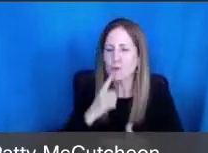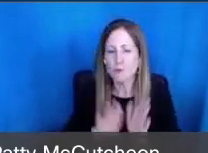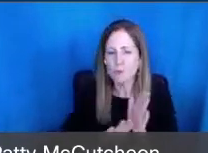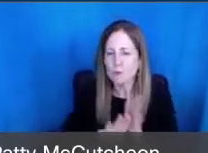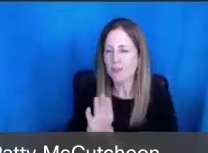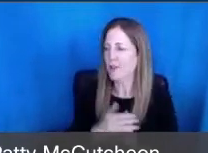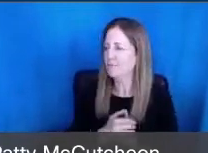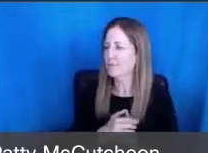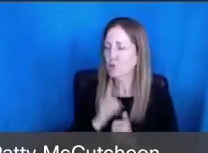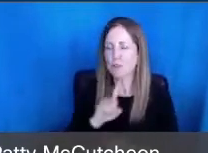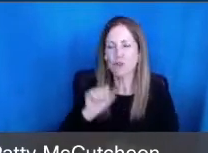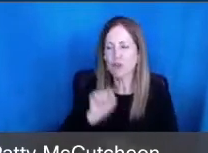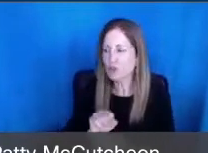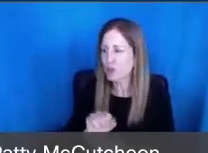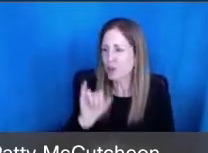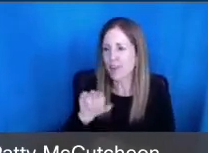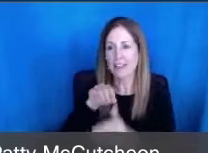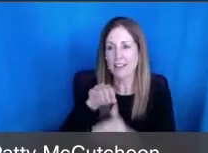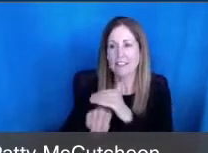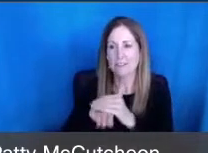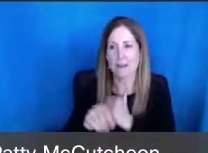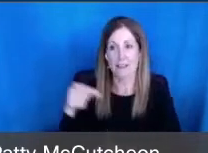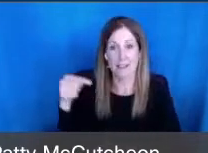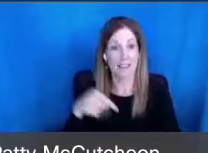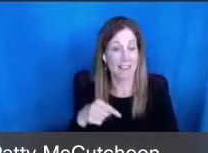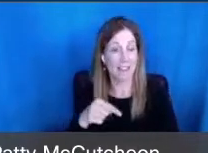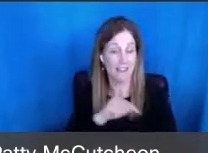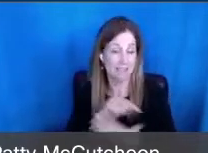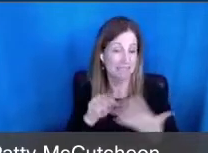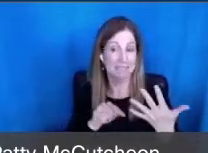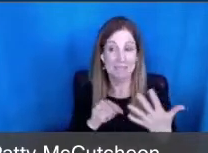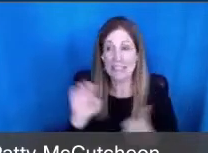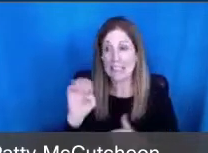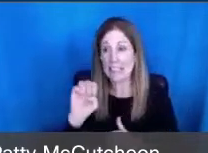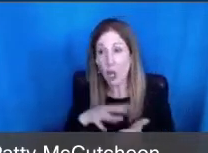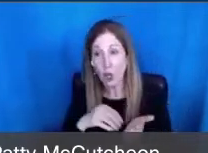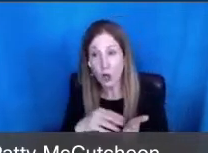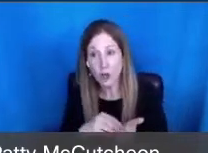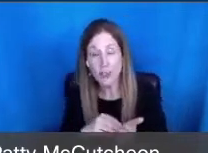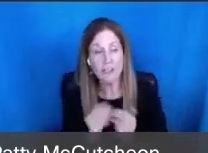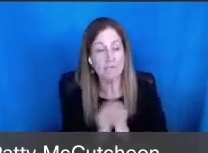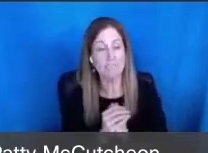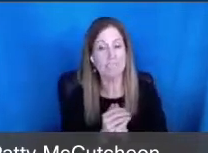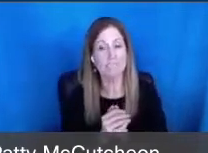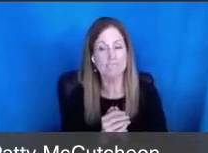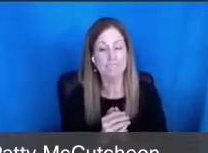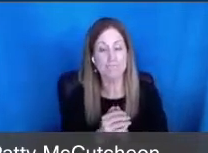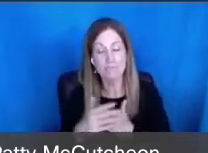ensure the accessibility of these eLearning... Products that you're producing?